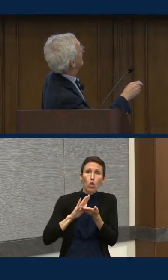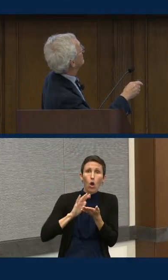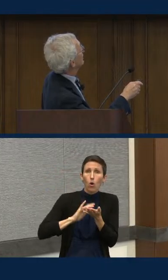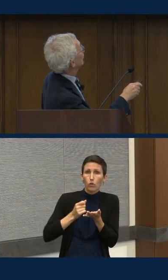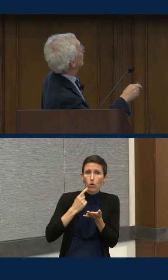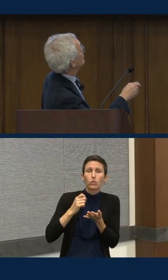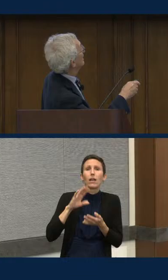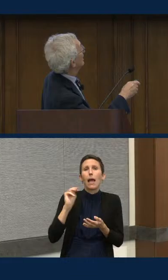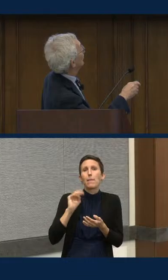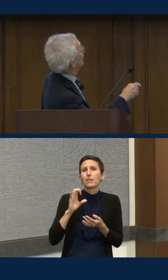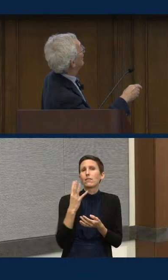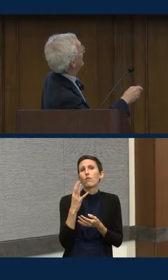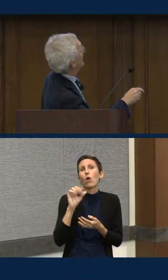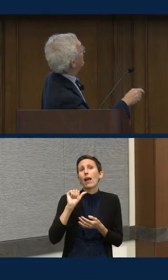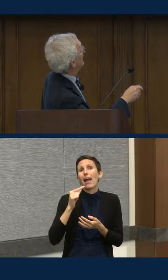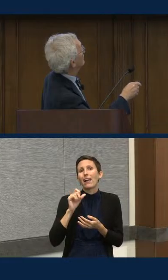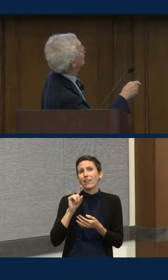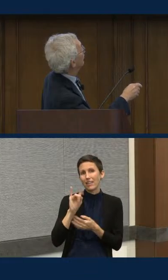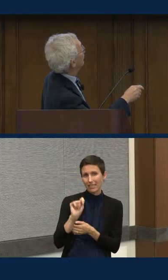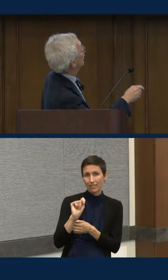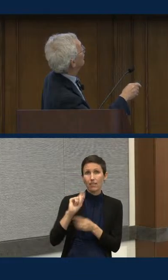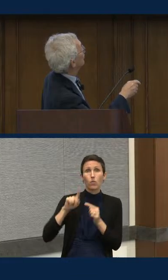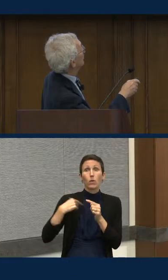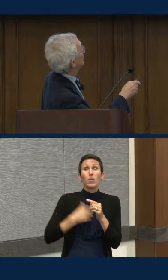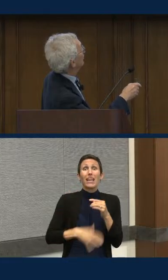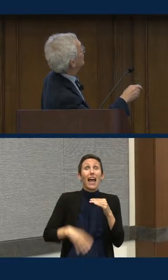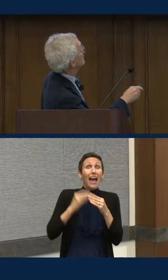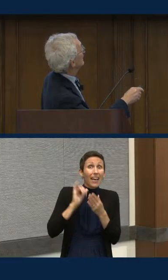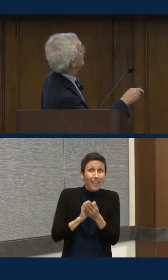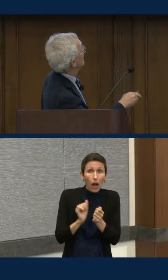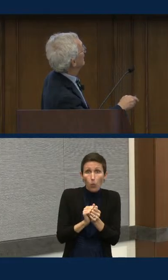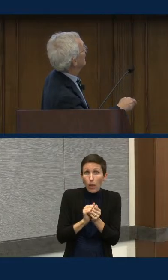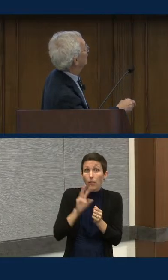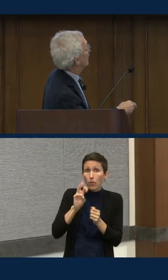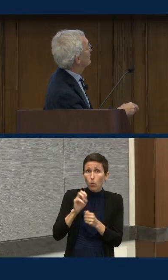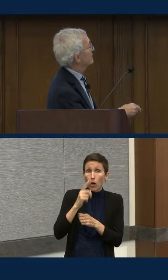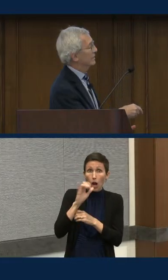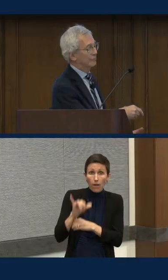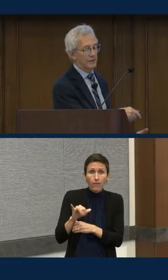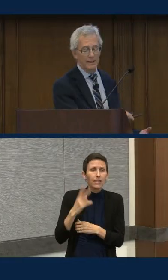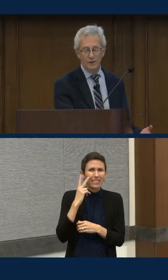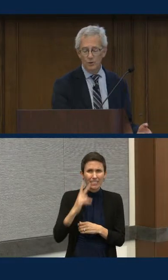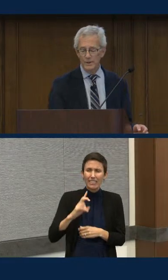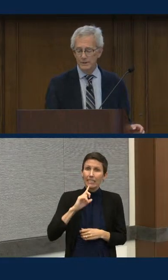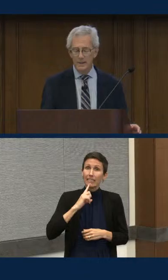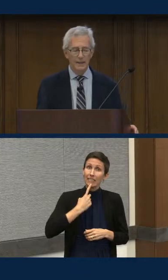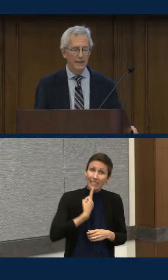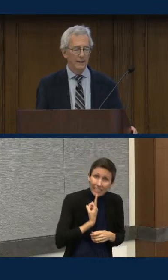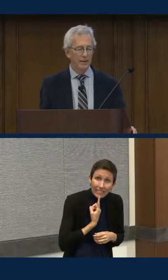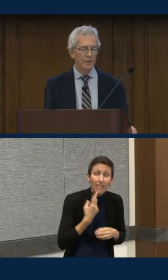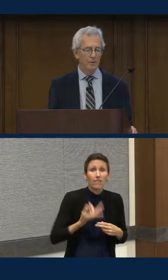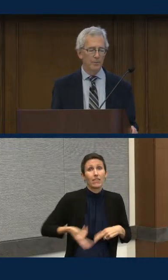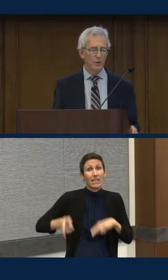of MC4 in orange. When we add that to Wegovy treatment you can see a very significant increase